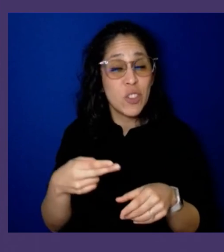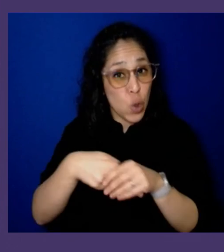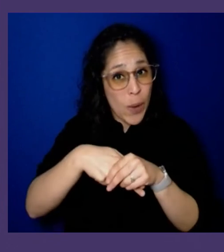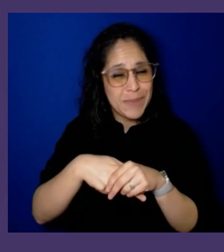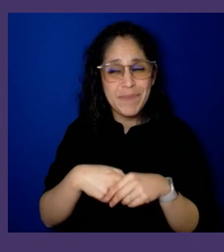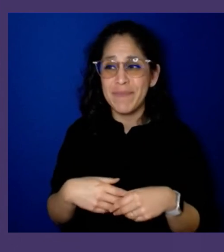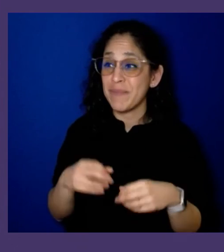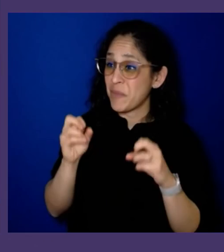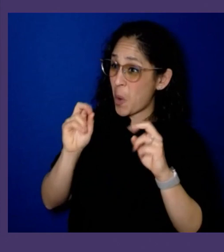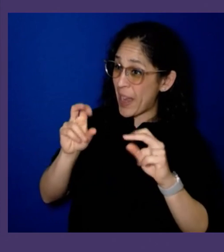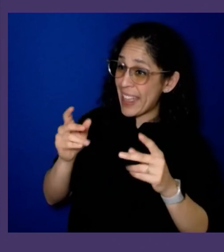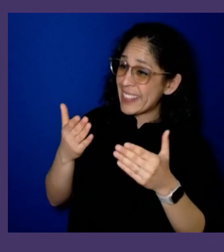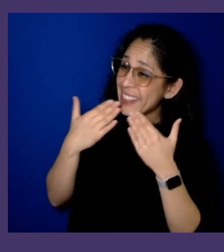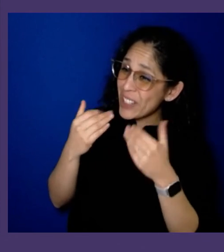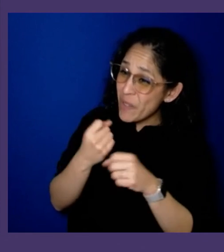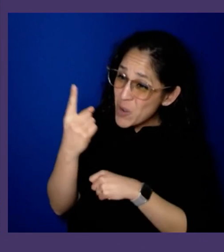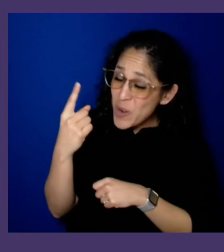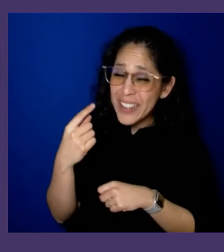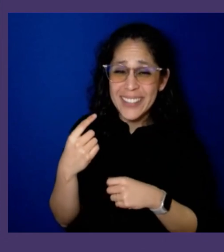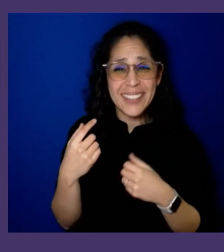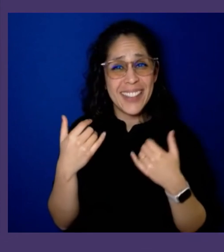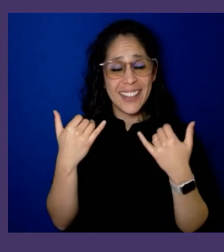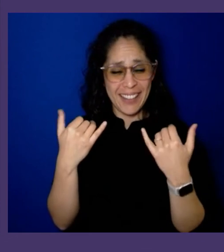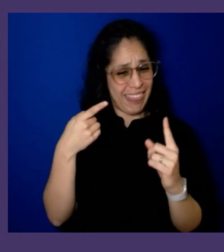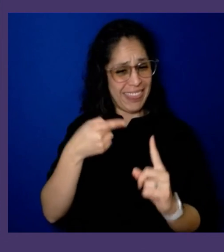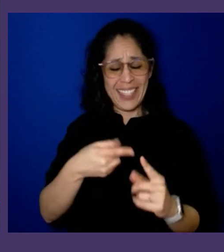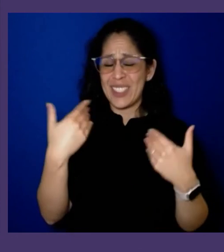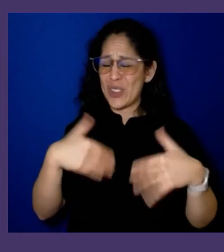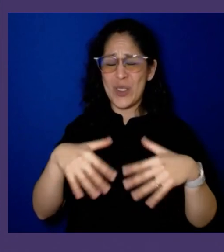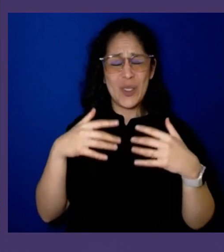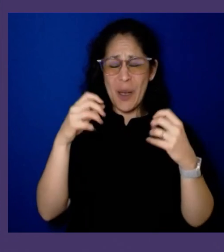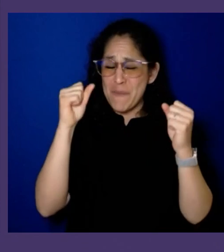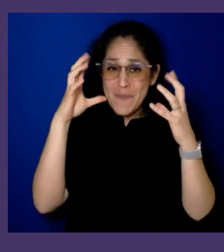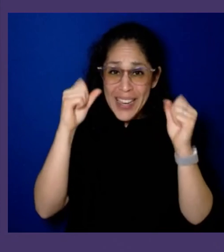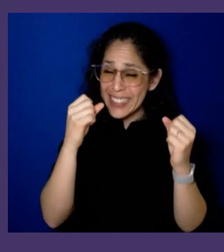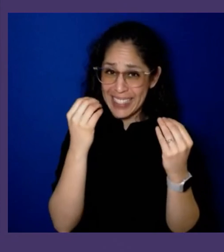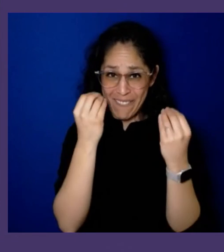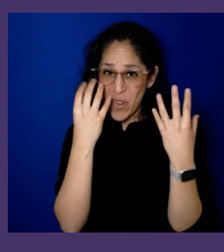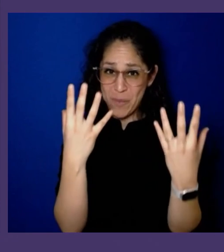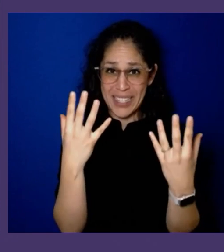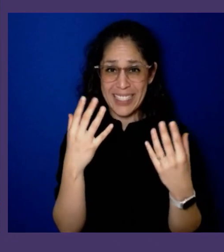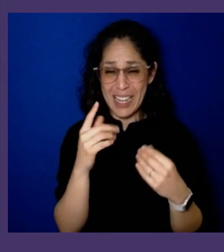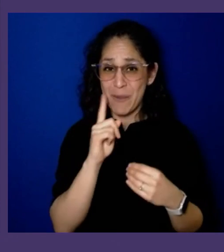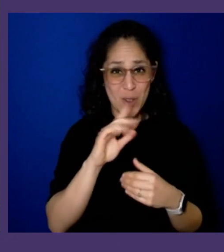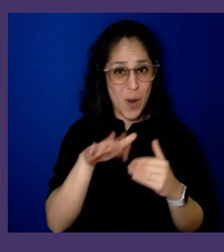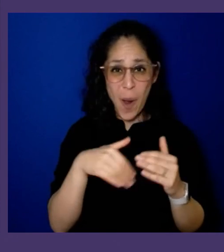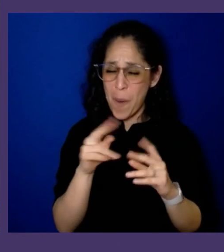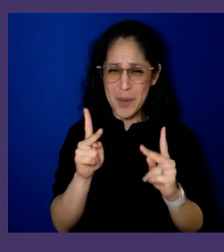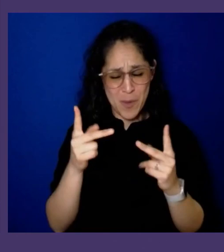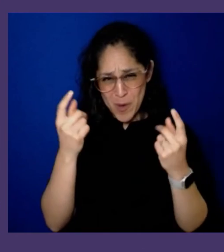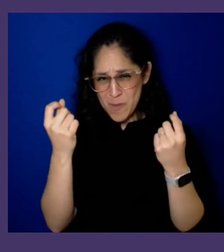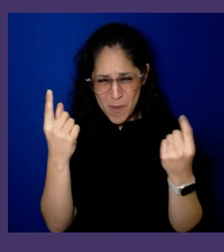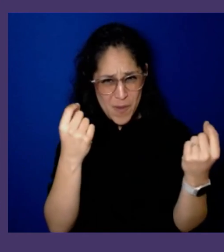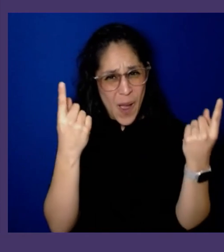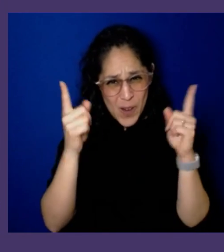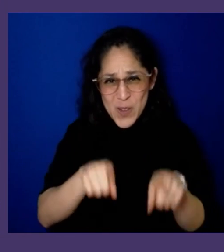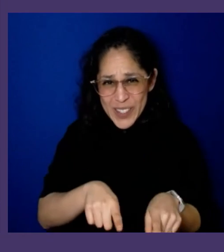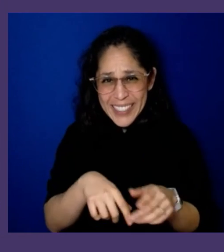This was a very riveting amount of information as I'm sure everyone has experienced. For those of you that like to have more